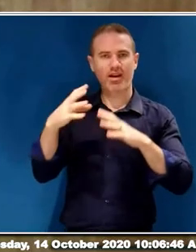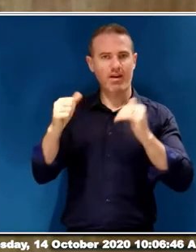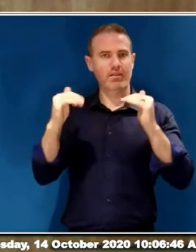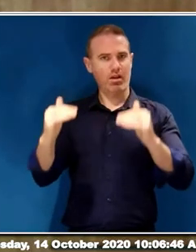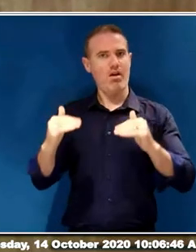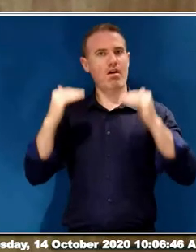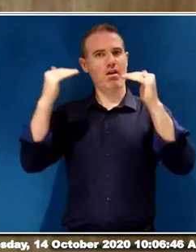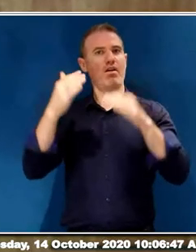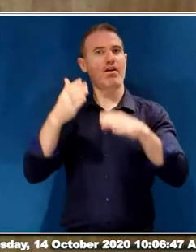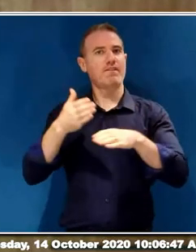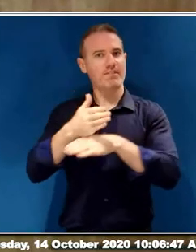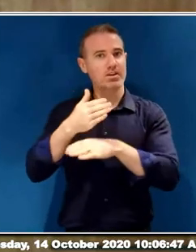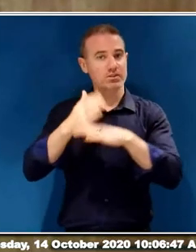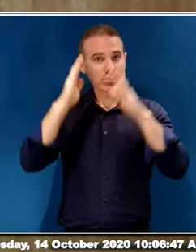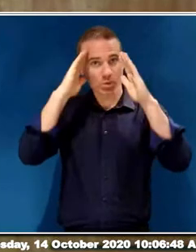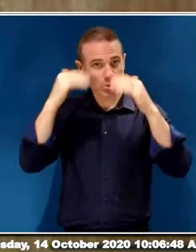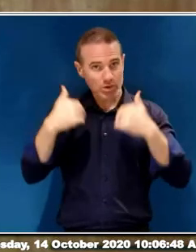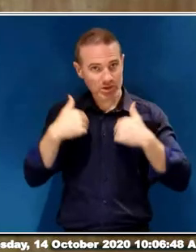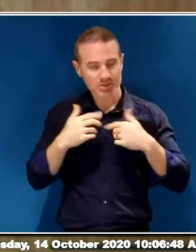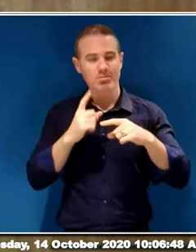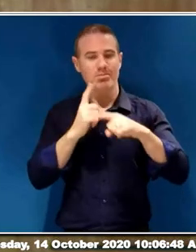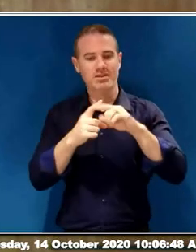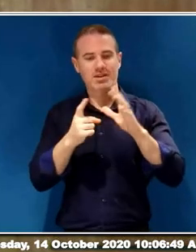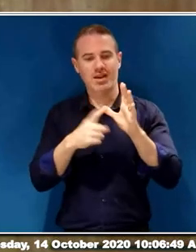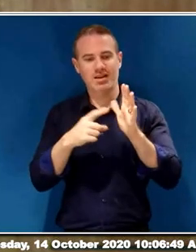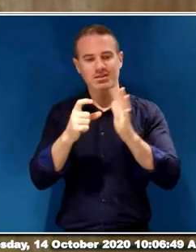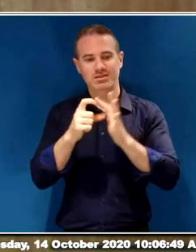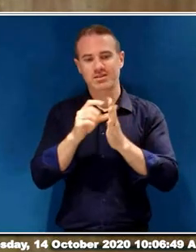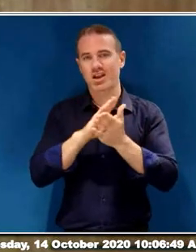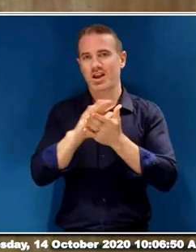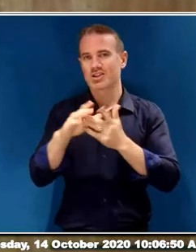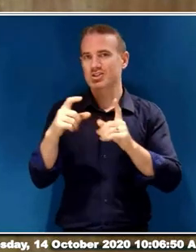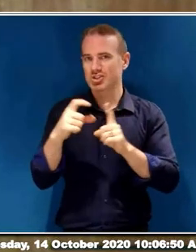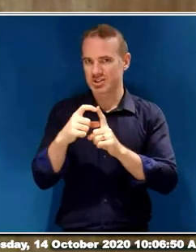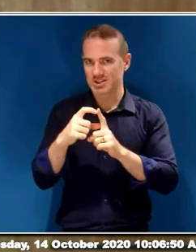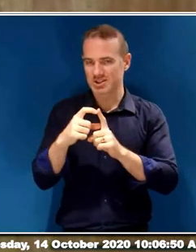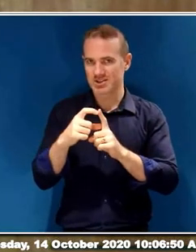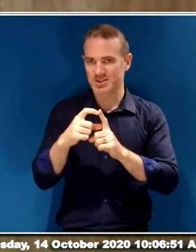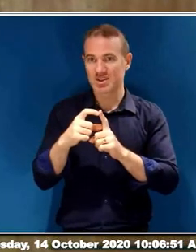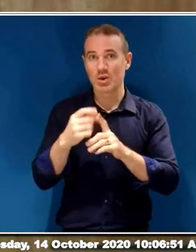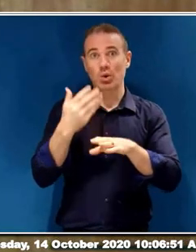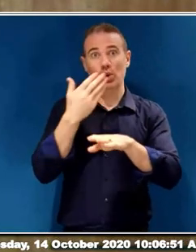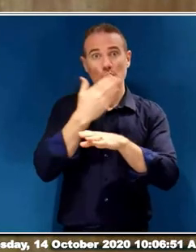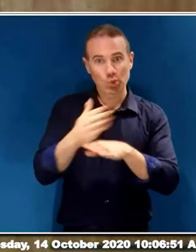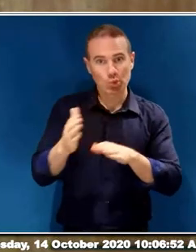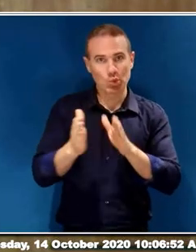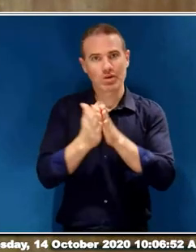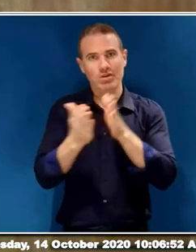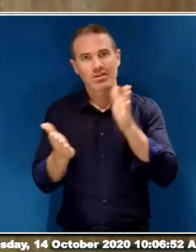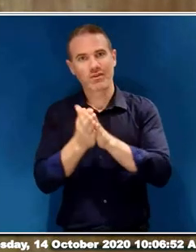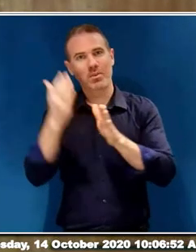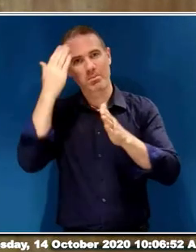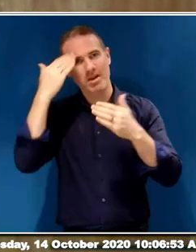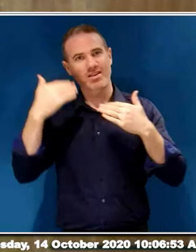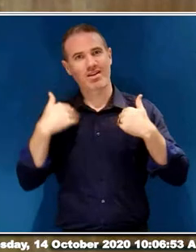Coming into line with the DSM-5 in 2018, Kobe was re-diagnosed as